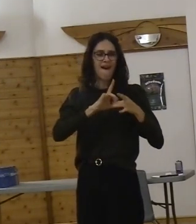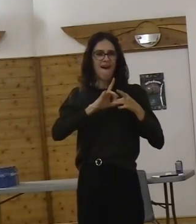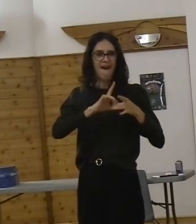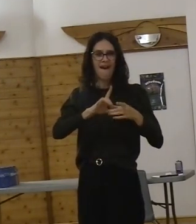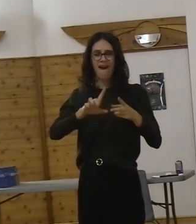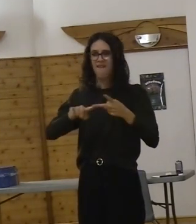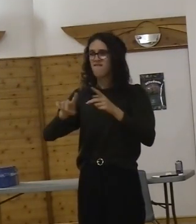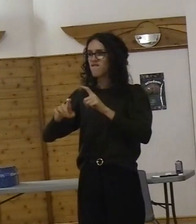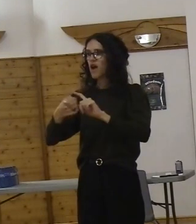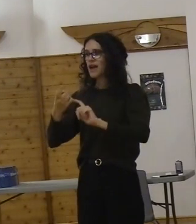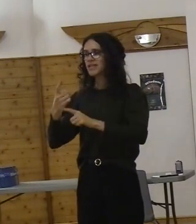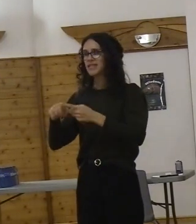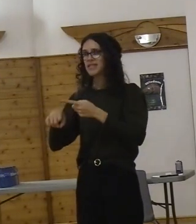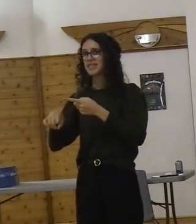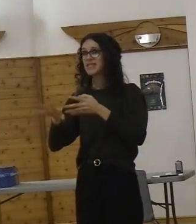and I see feeling